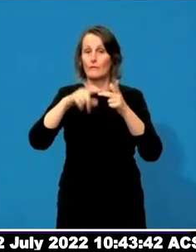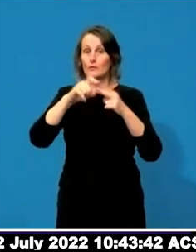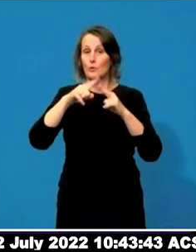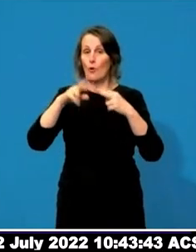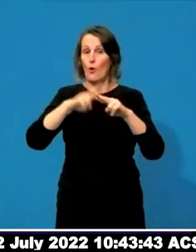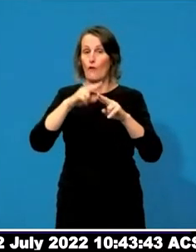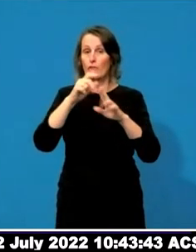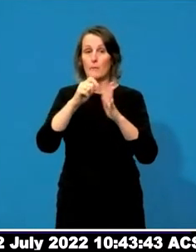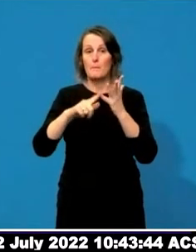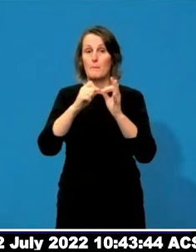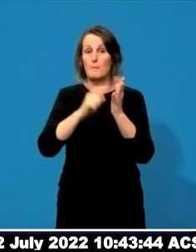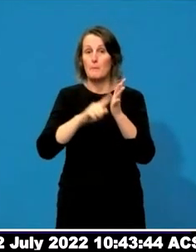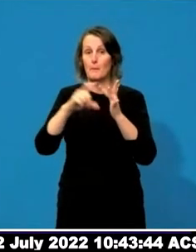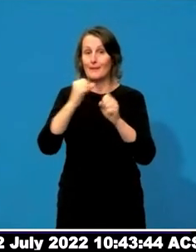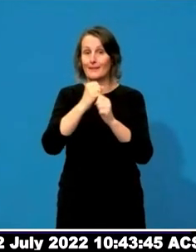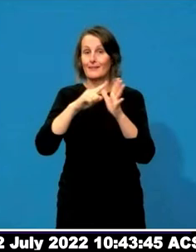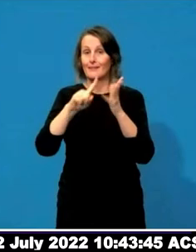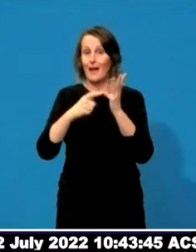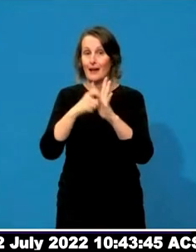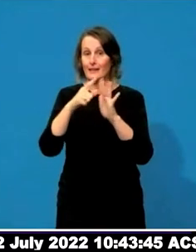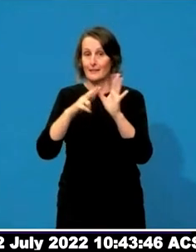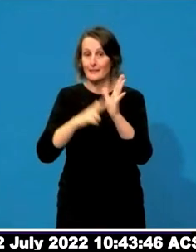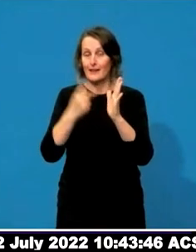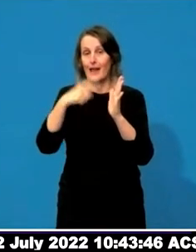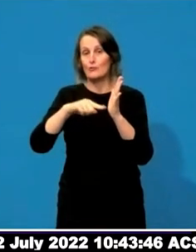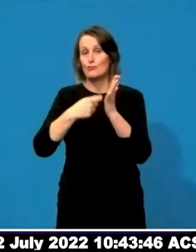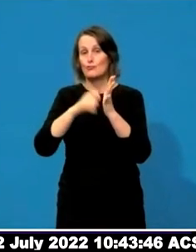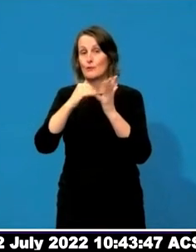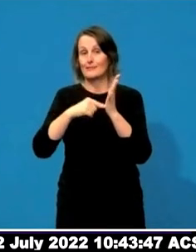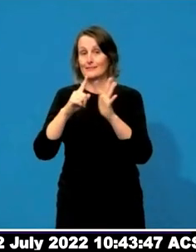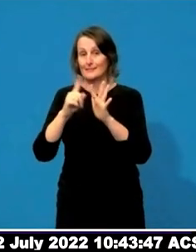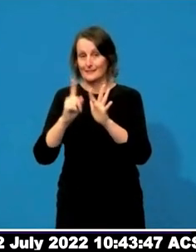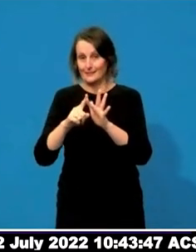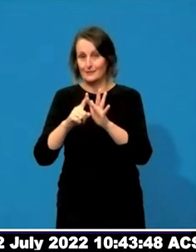Adult guardianship is around when we are -